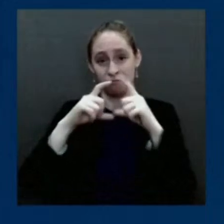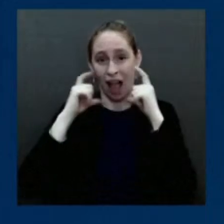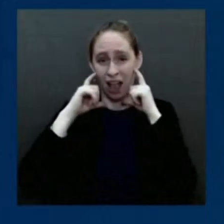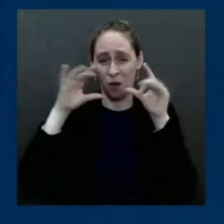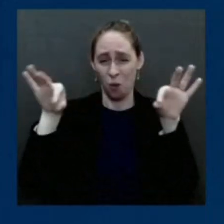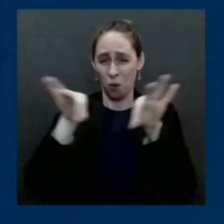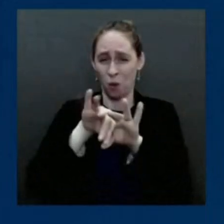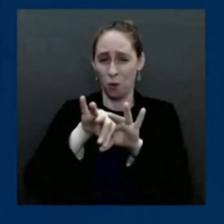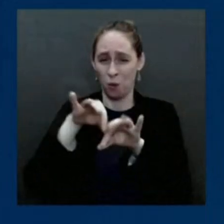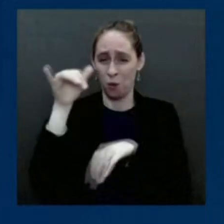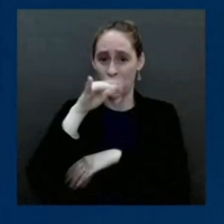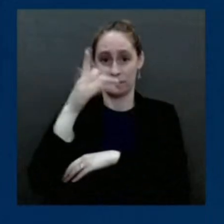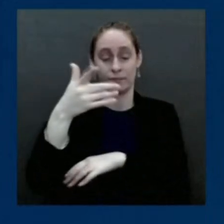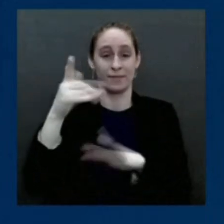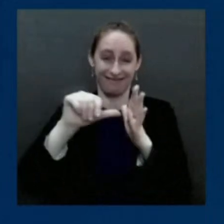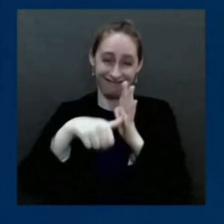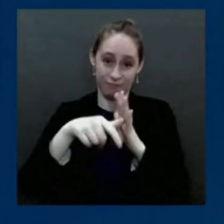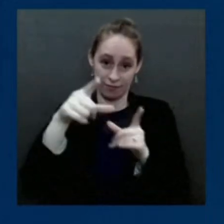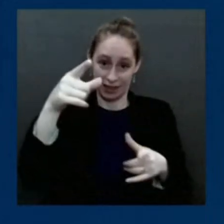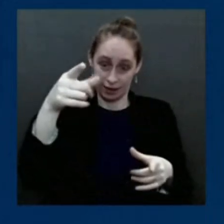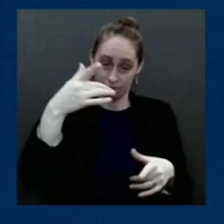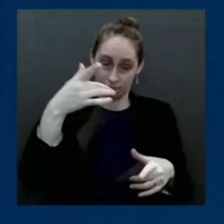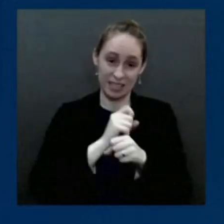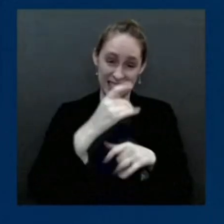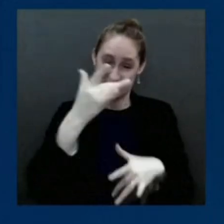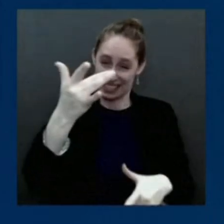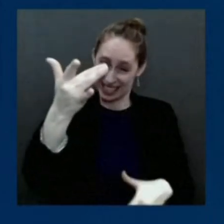YOU ARE SICK. IF YOU ARE SICK OR HAVE